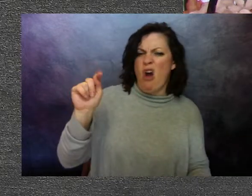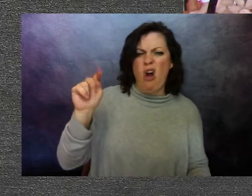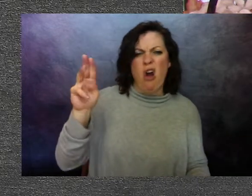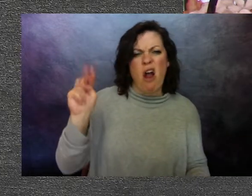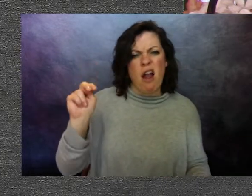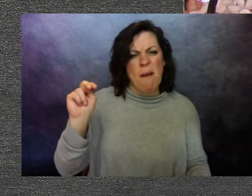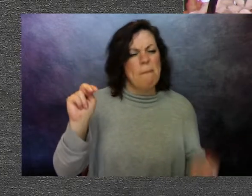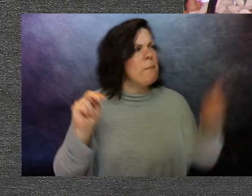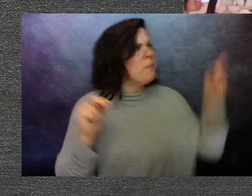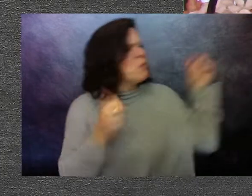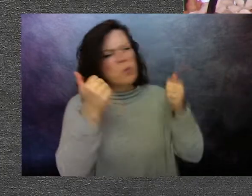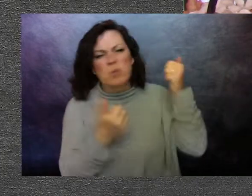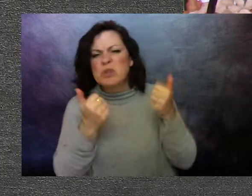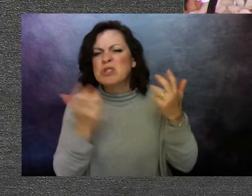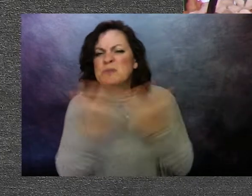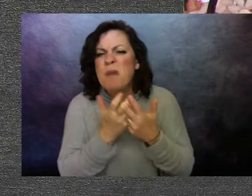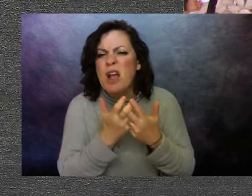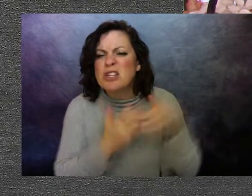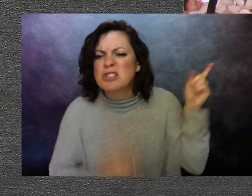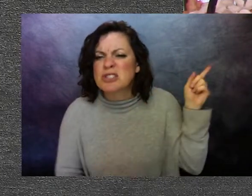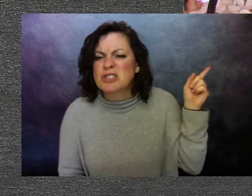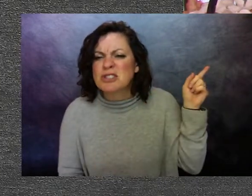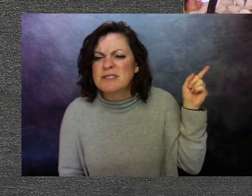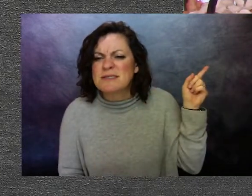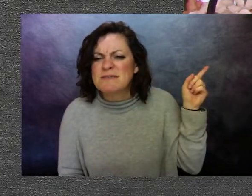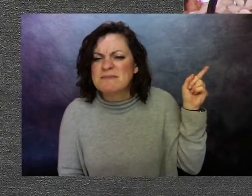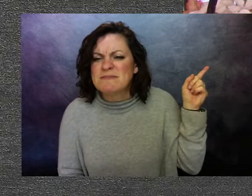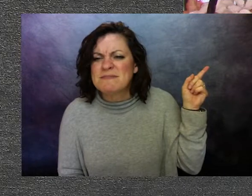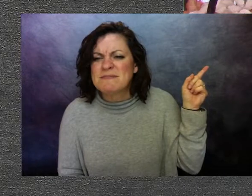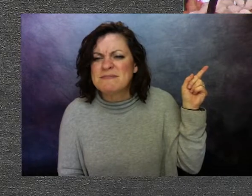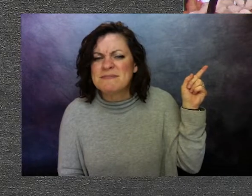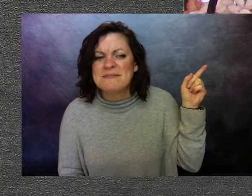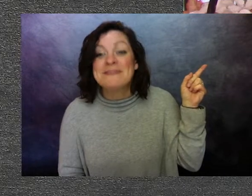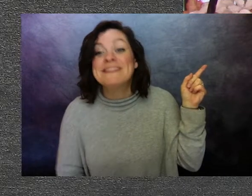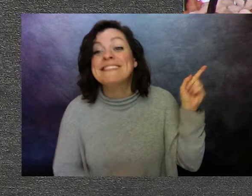Which one does autumn mean? Yeah, you got it.